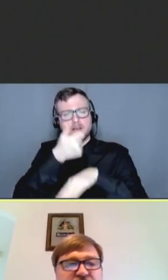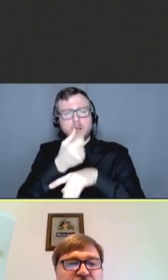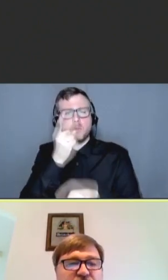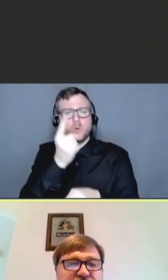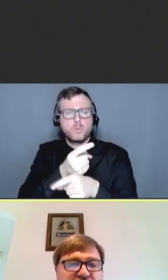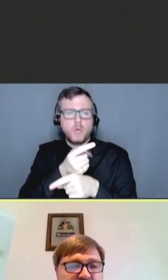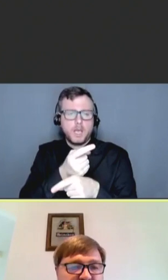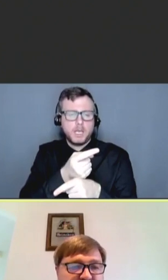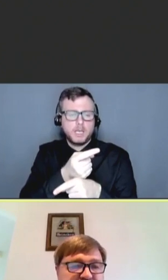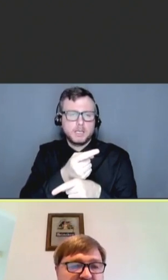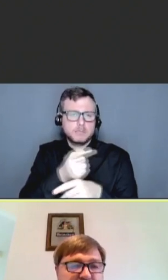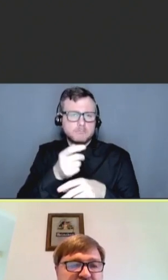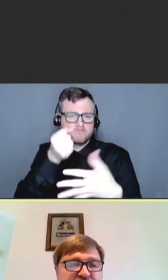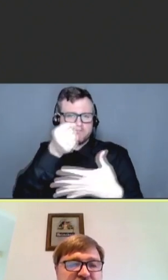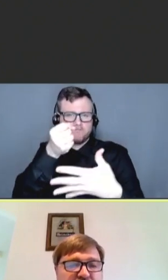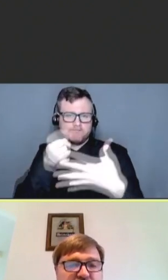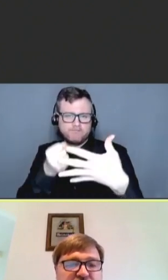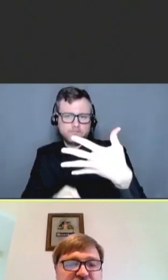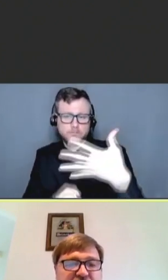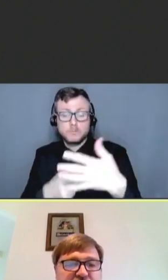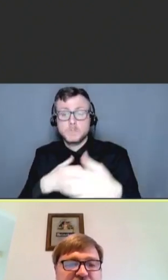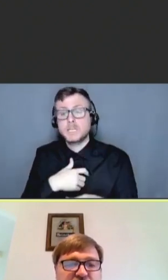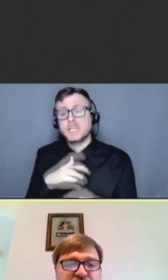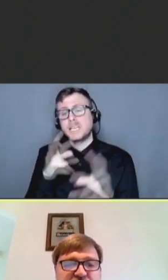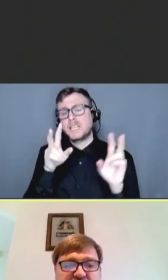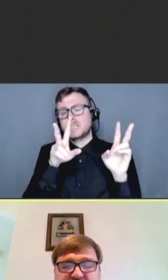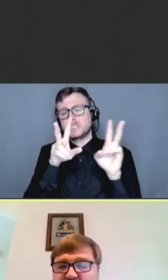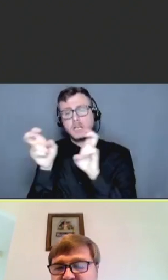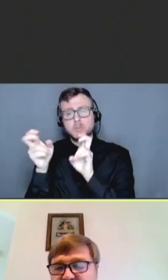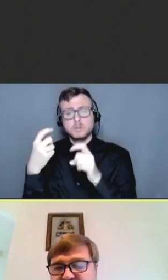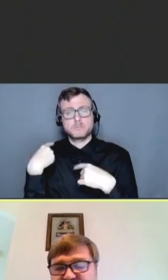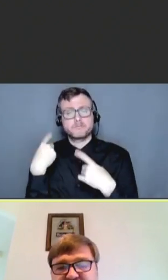So these were the topics -- most of the topics that we've spent quite a bit of